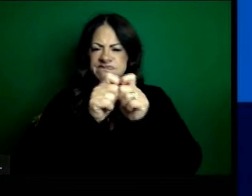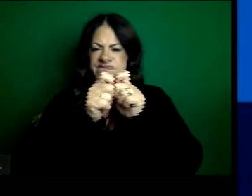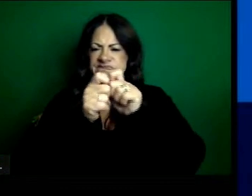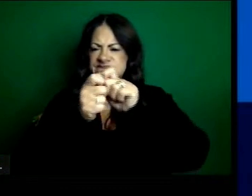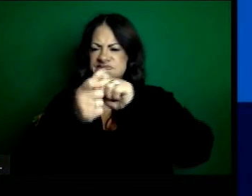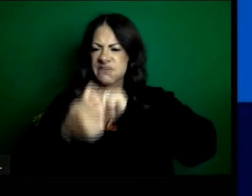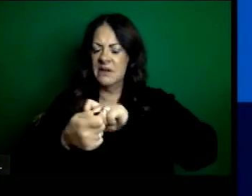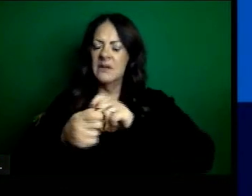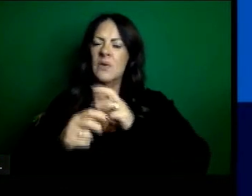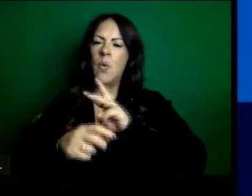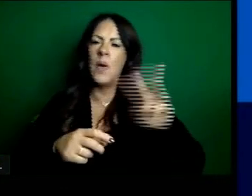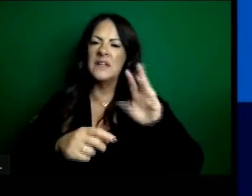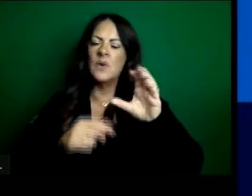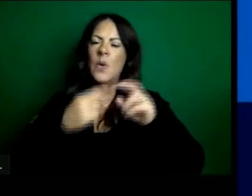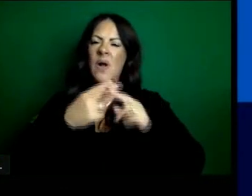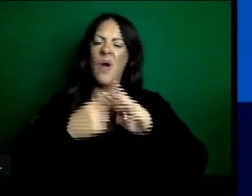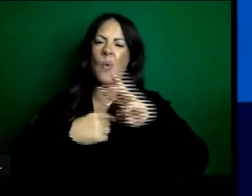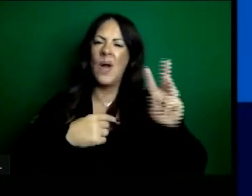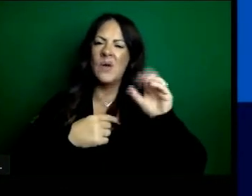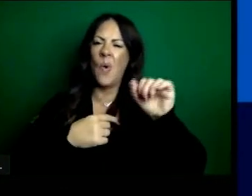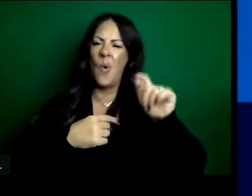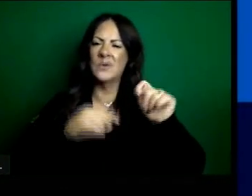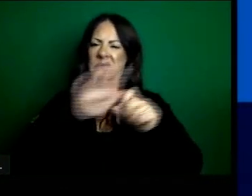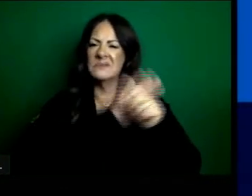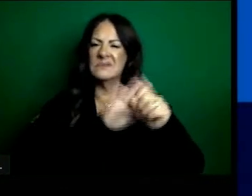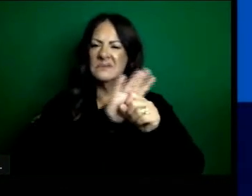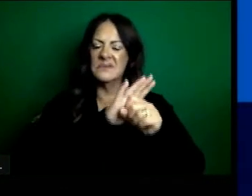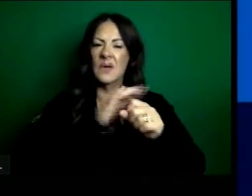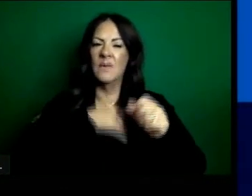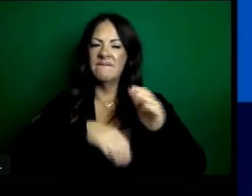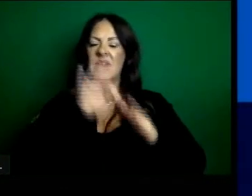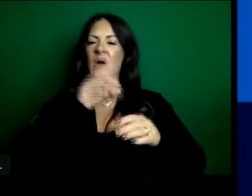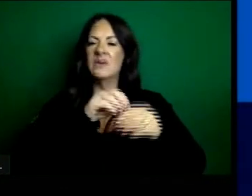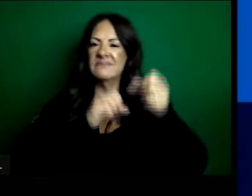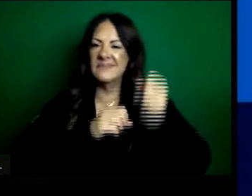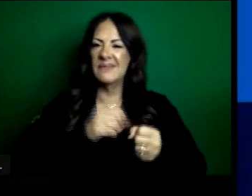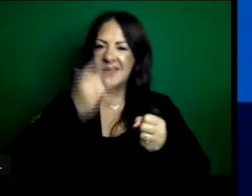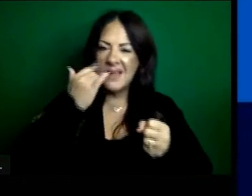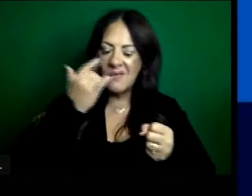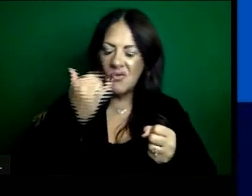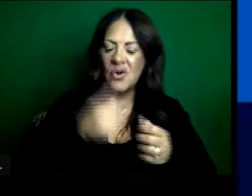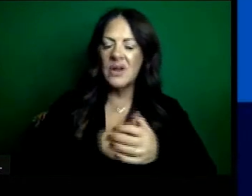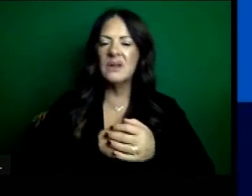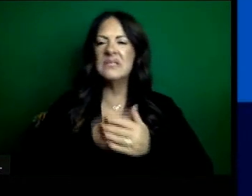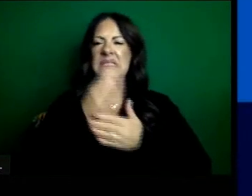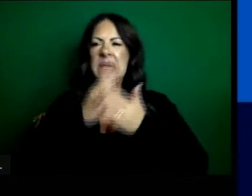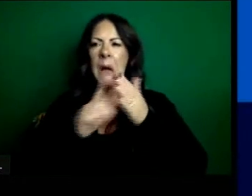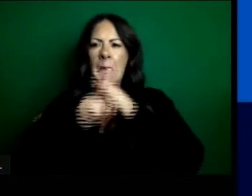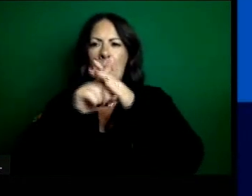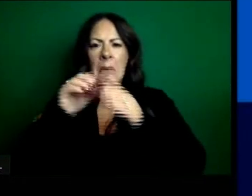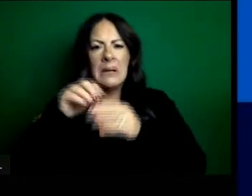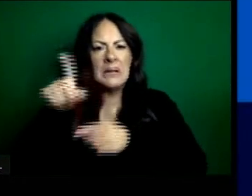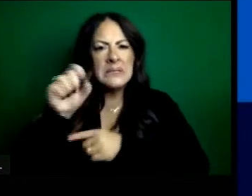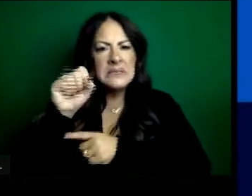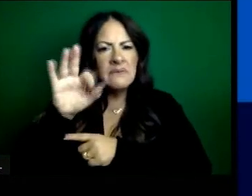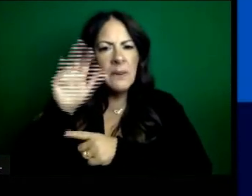OVER -- YOU KNOW OVER A THOUSAND TOTAL VARIANTS BETWEEN THE TWO SLIGHTLY DIFFERENT MUTATIONS OF THE SAME WEST